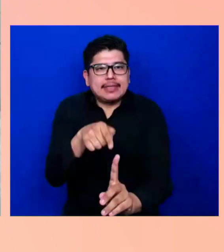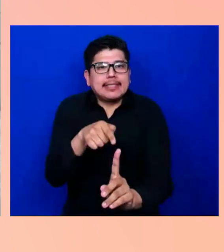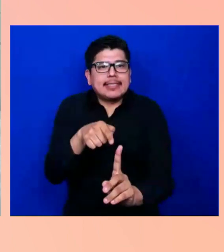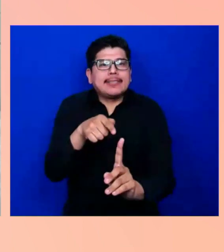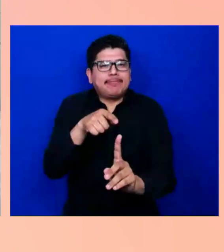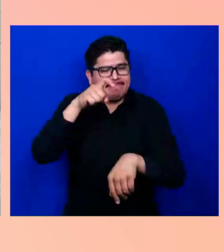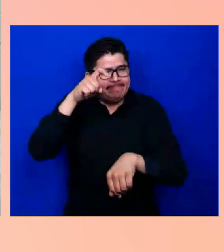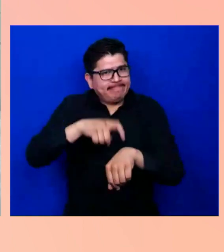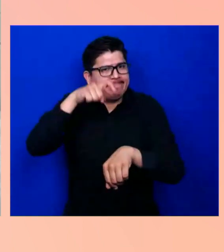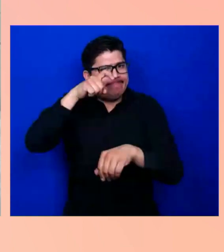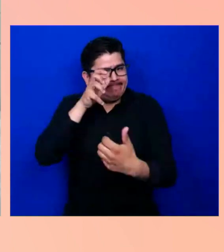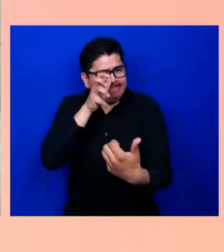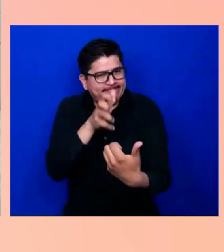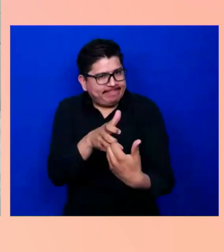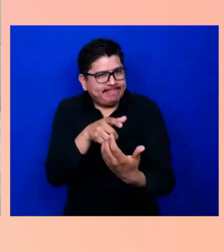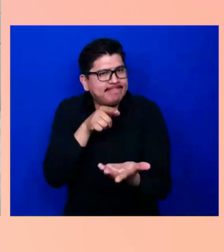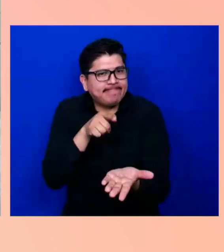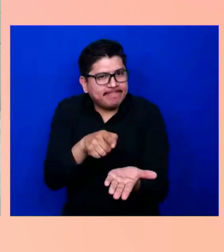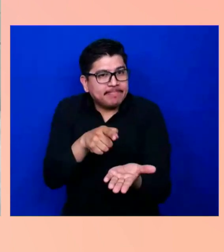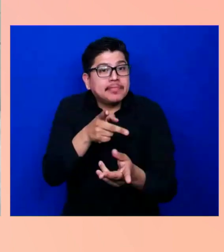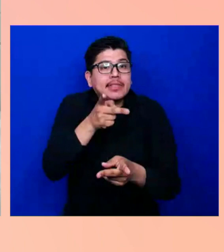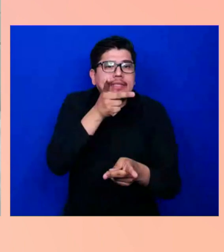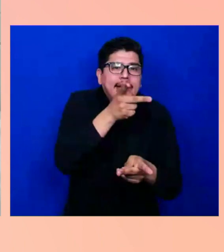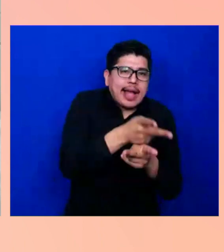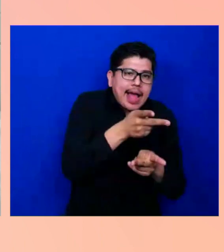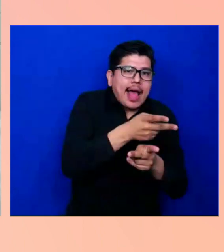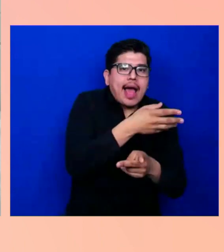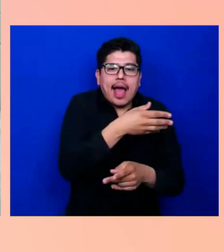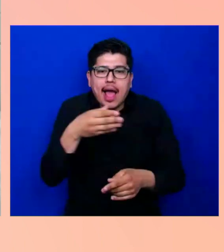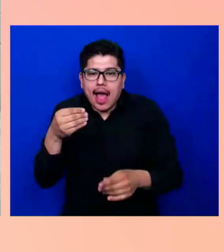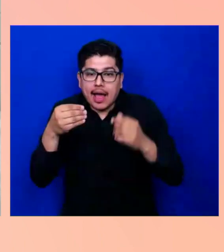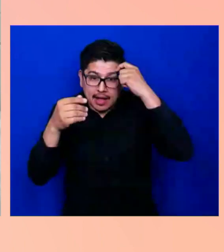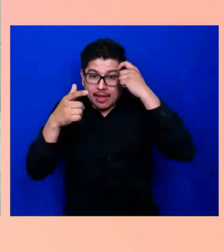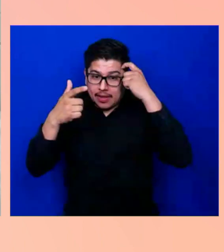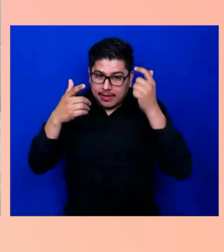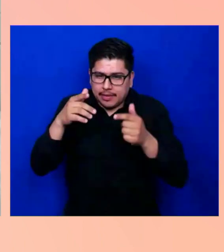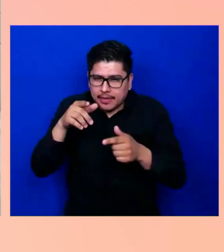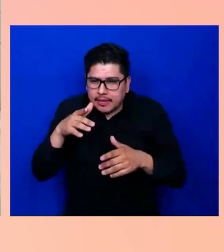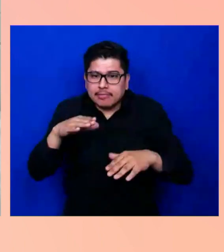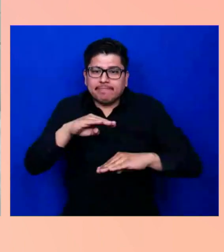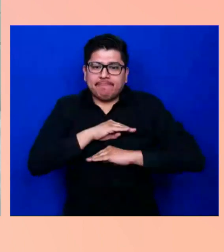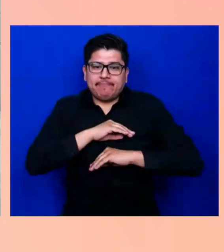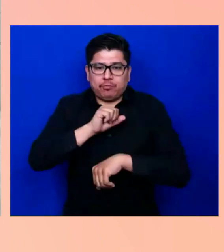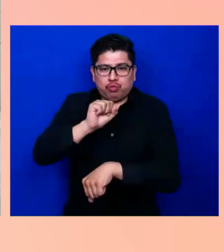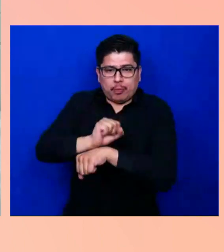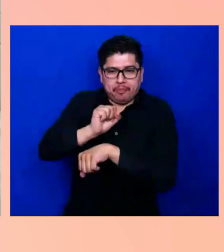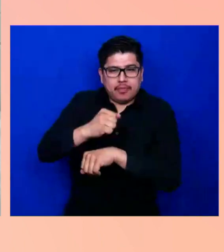Now we believe that by taking the power of AI and training companies on a dataset